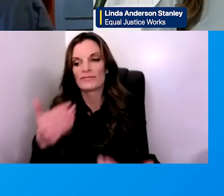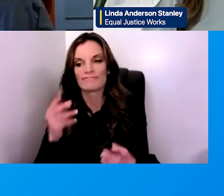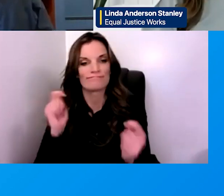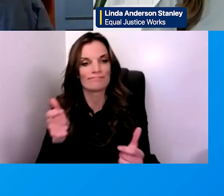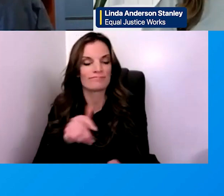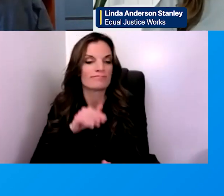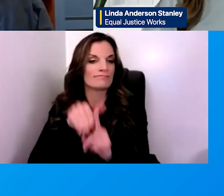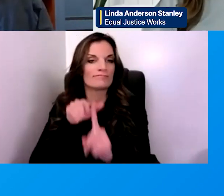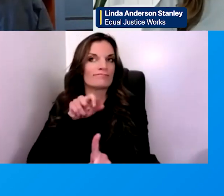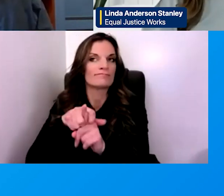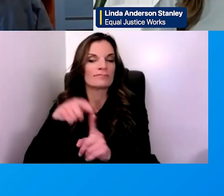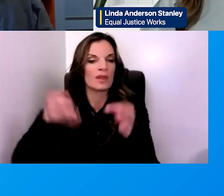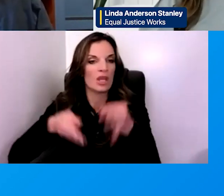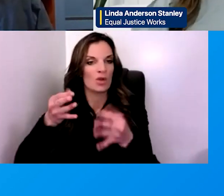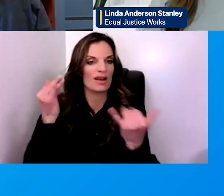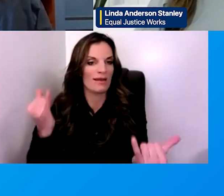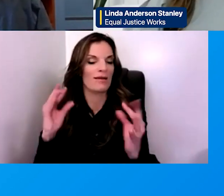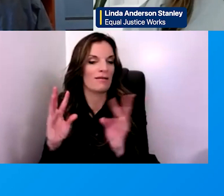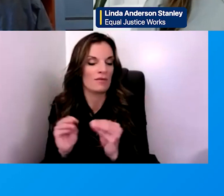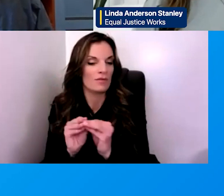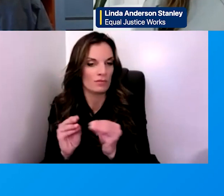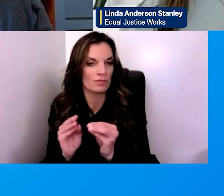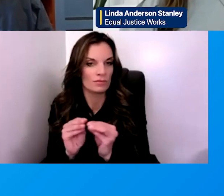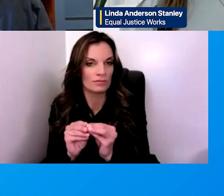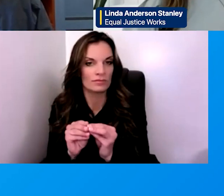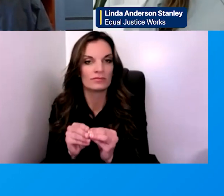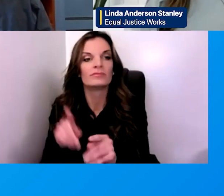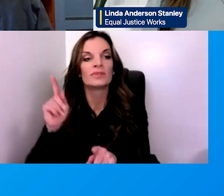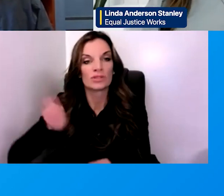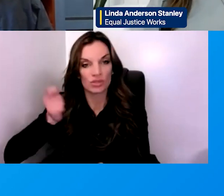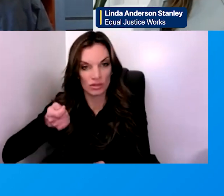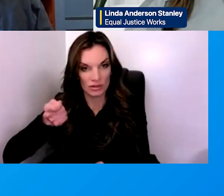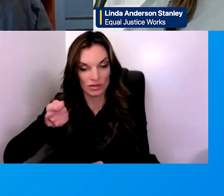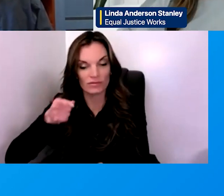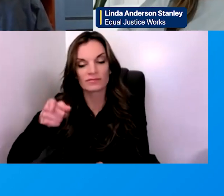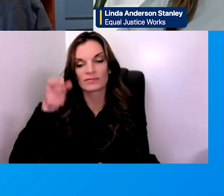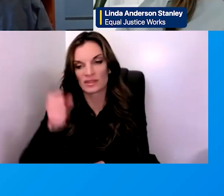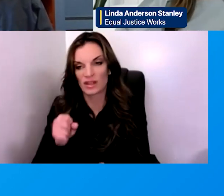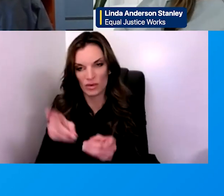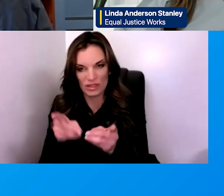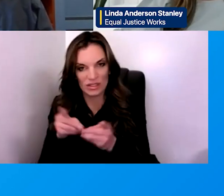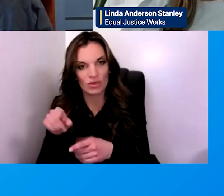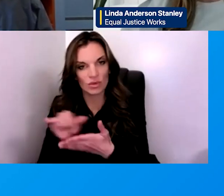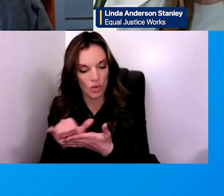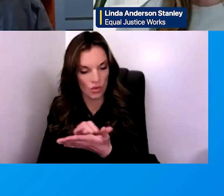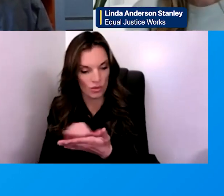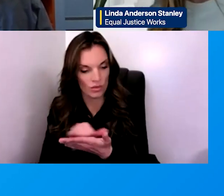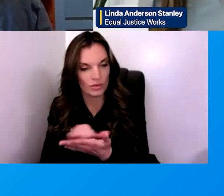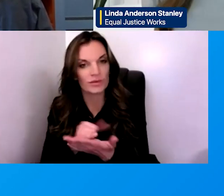quick hearing of our basic premise by a Judge. In the southern district of New York. And we did prevail.